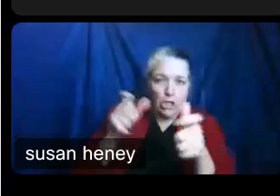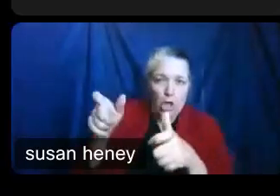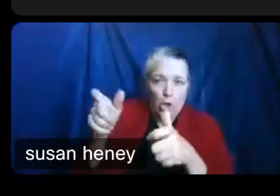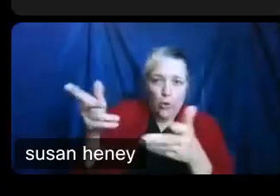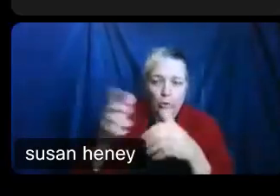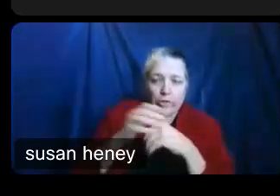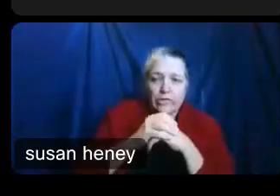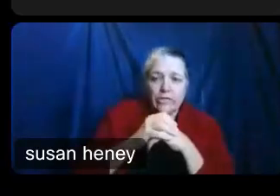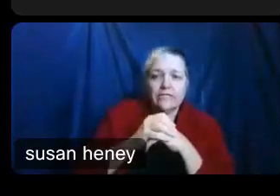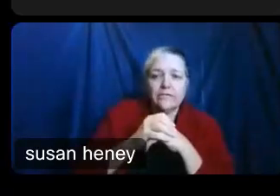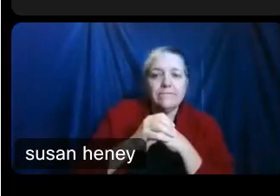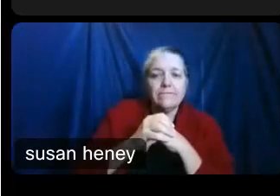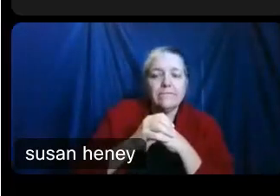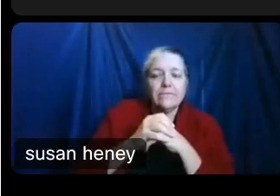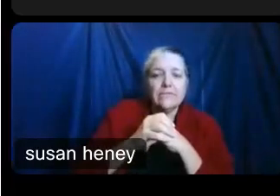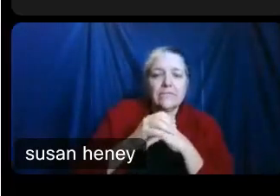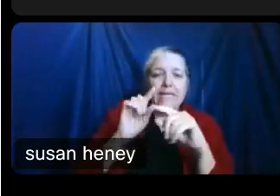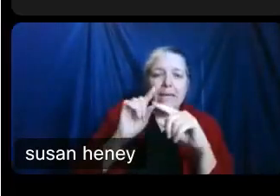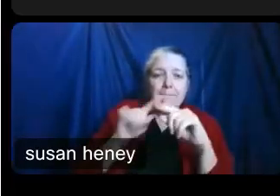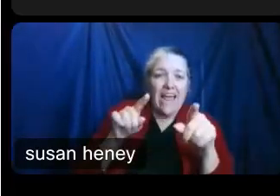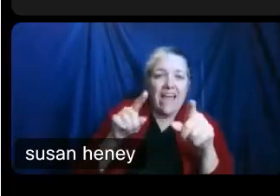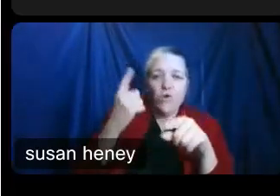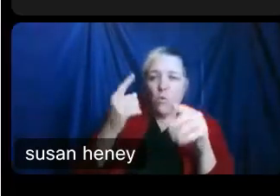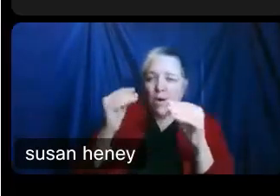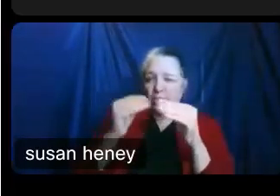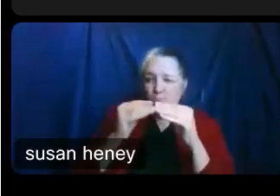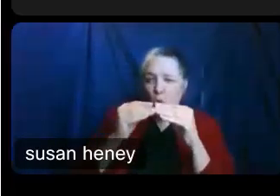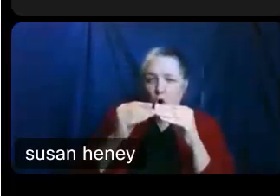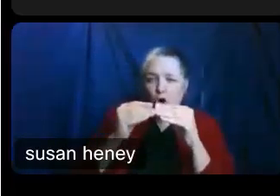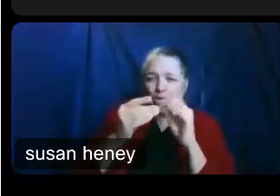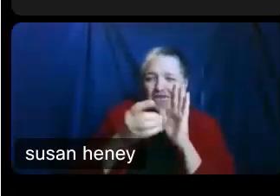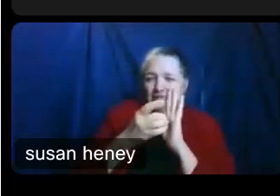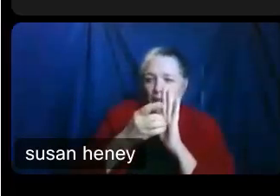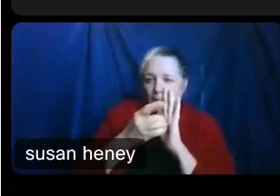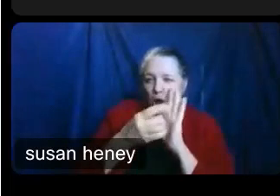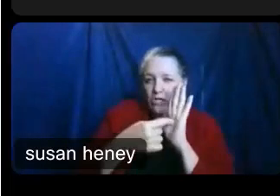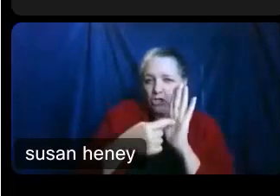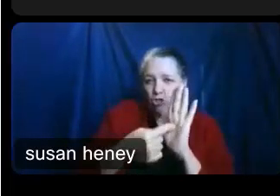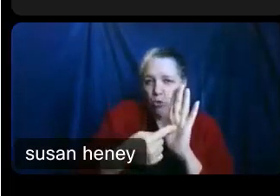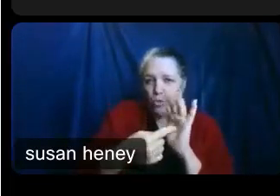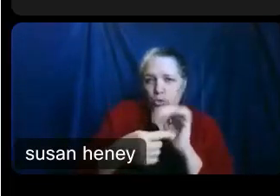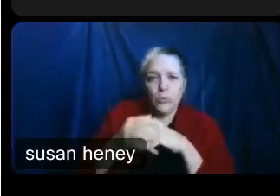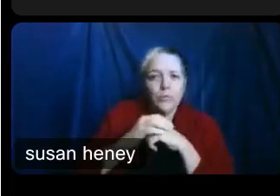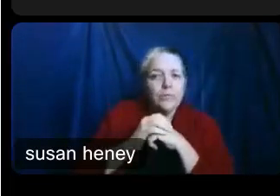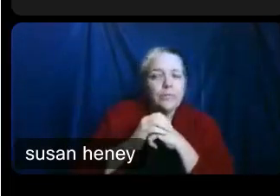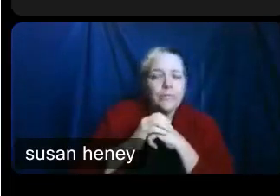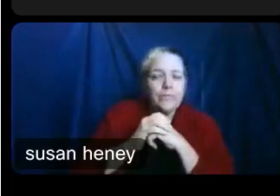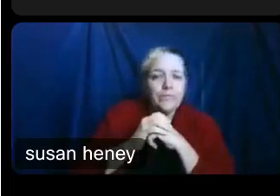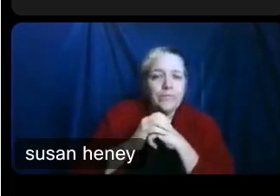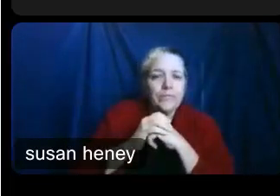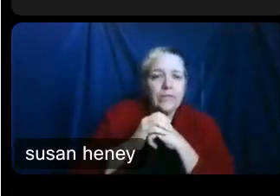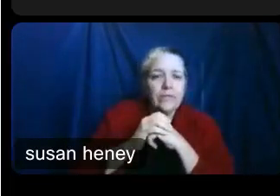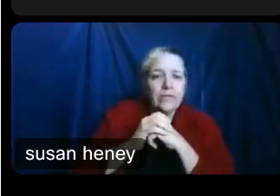on since I do have one more example demo to show you. So, this is something that is a little bit